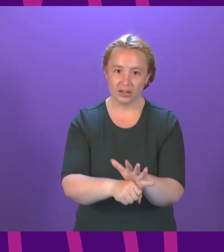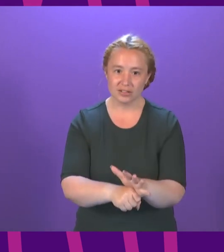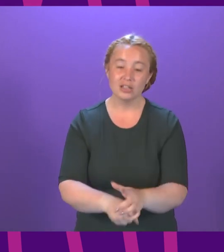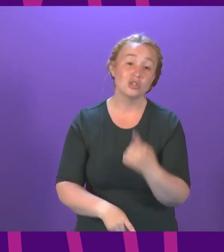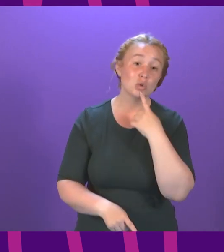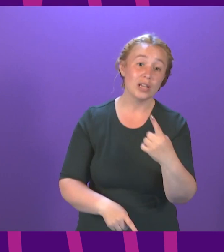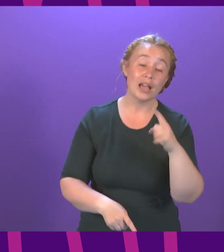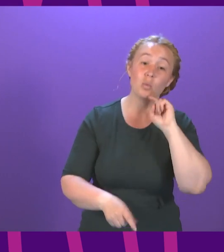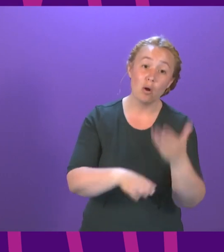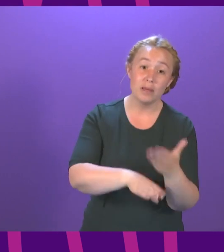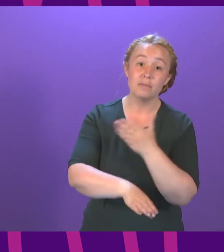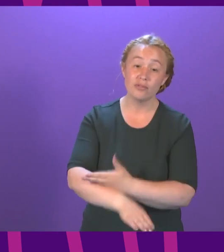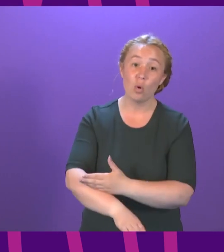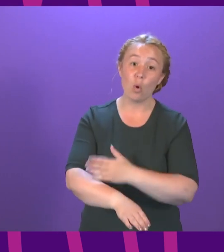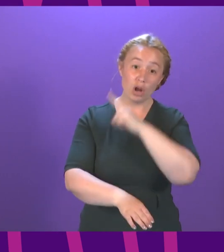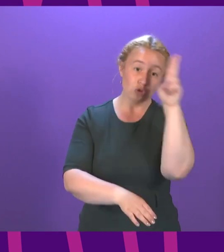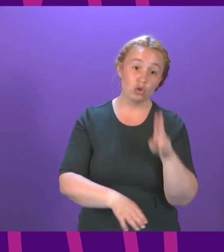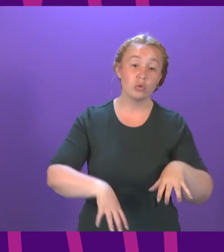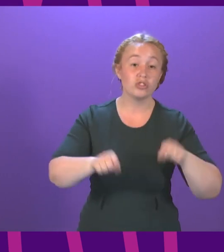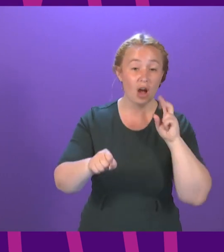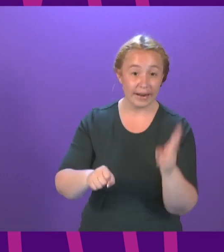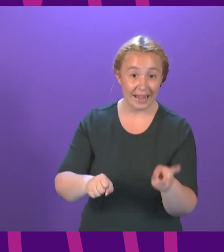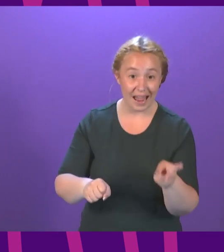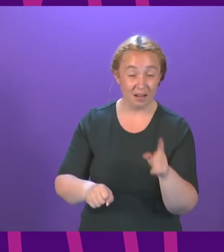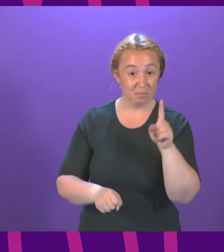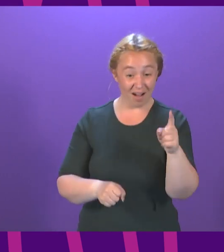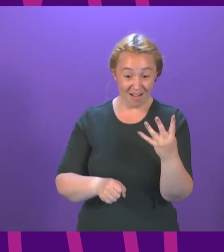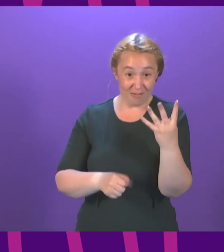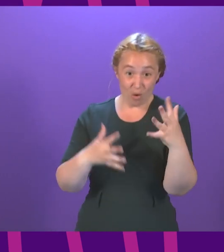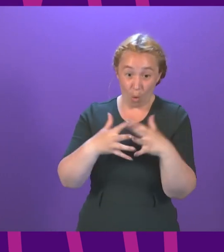but that is just four weeks away, so we cannot delay pandemic proofing for workplaces and